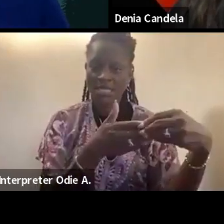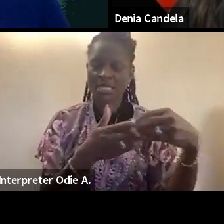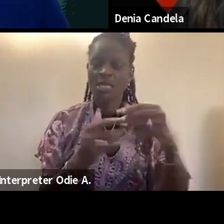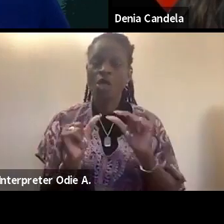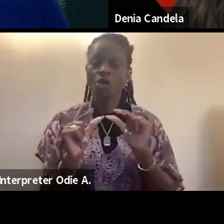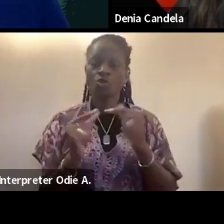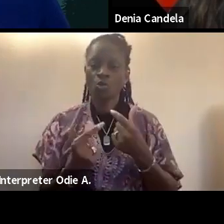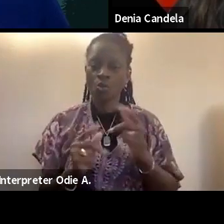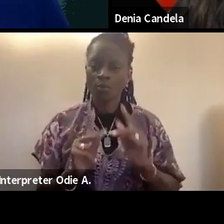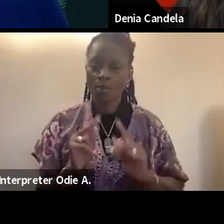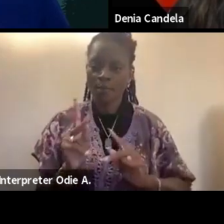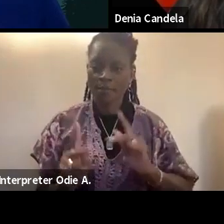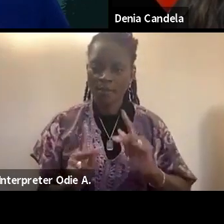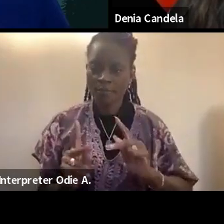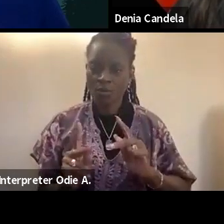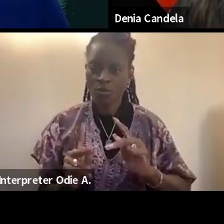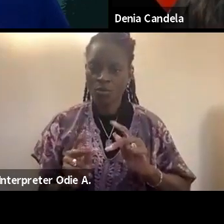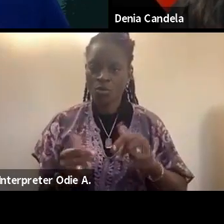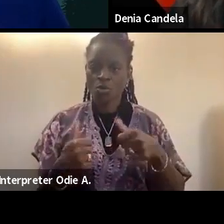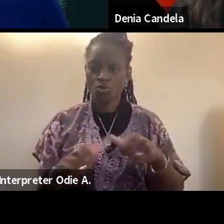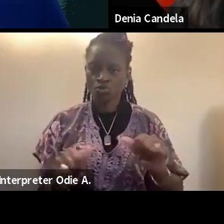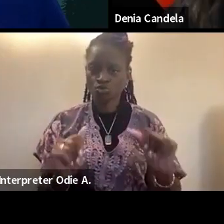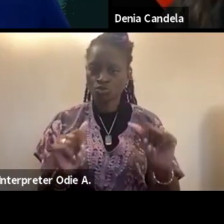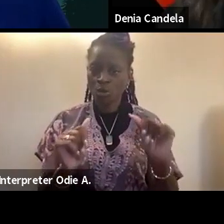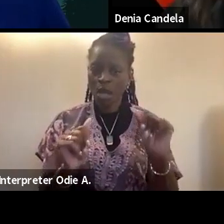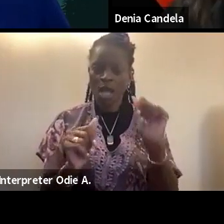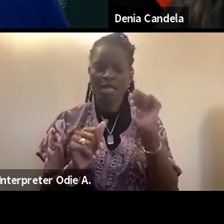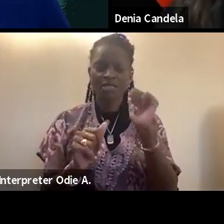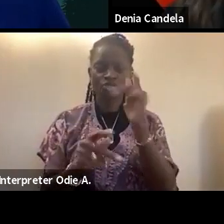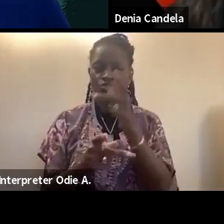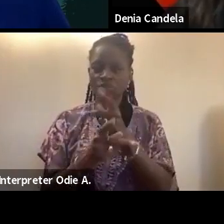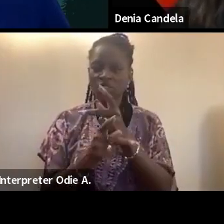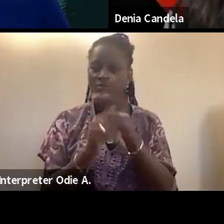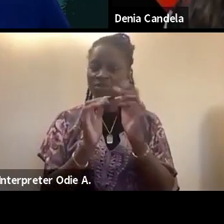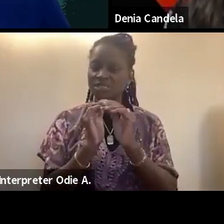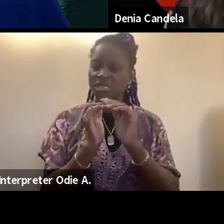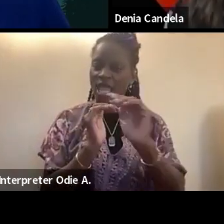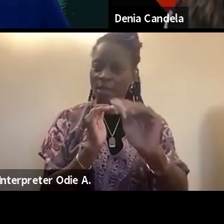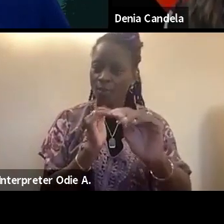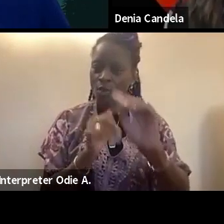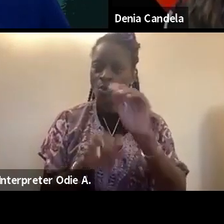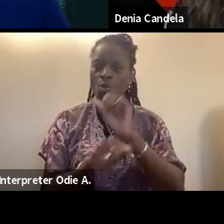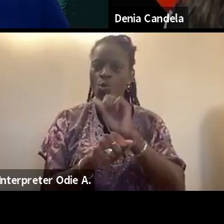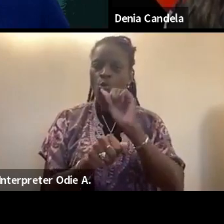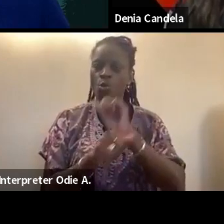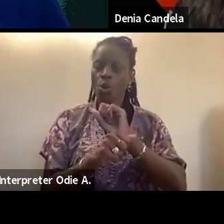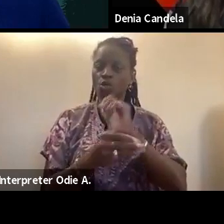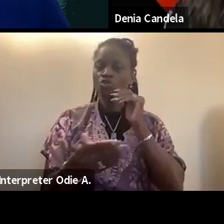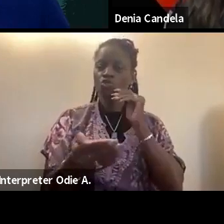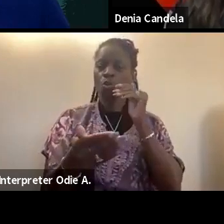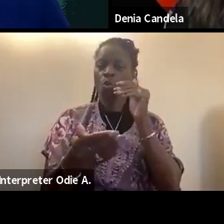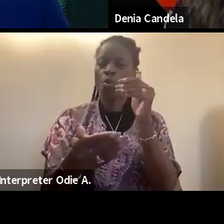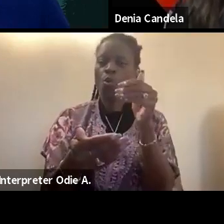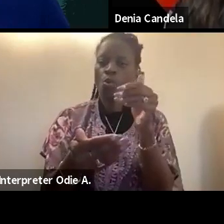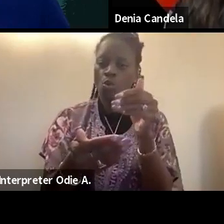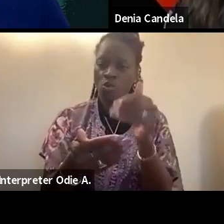towards sustainability or work toward achieving sustainability for community health workers or promotoras in Sonoma County.